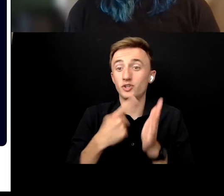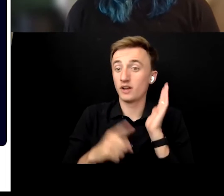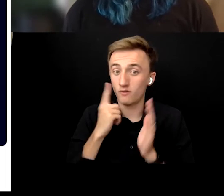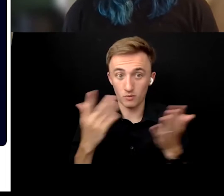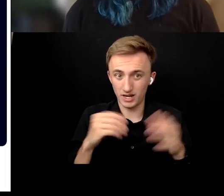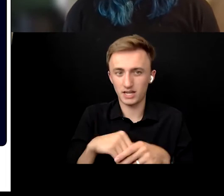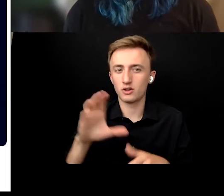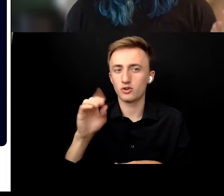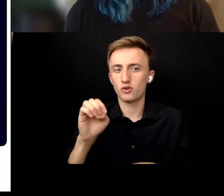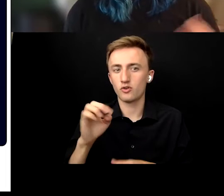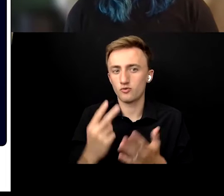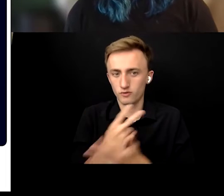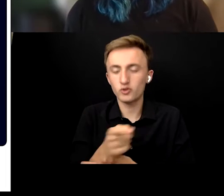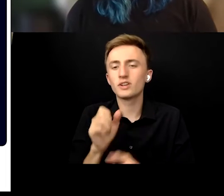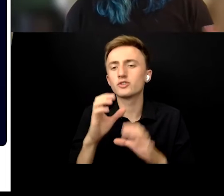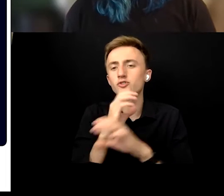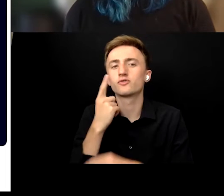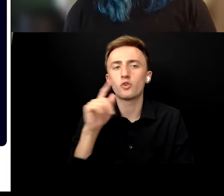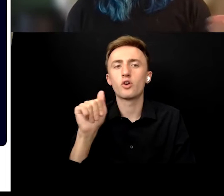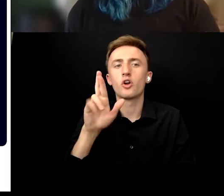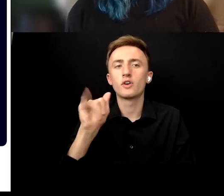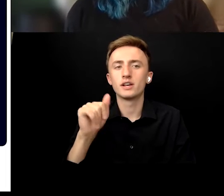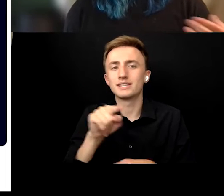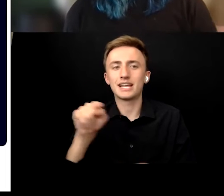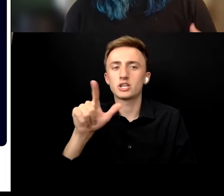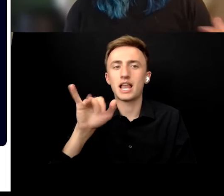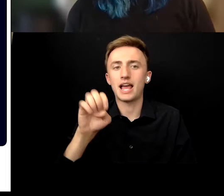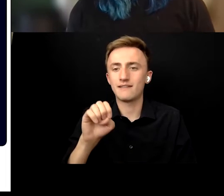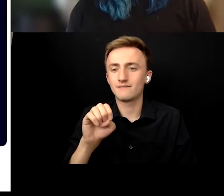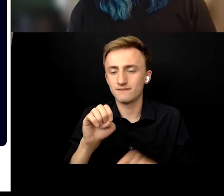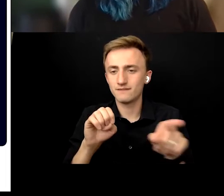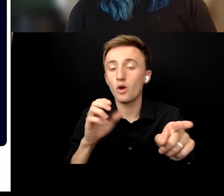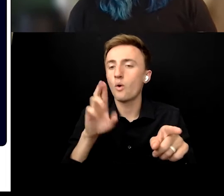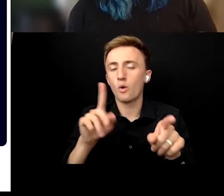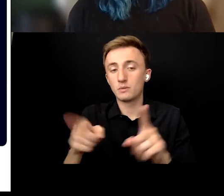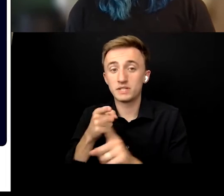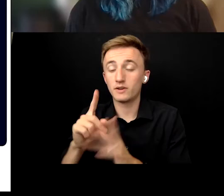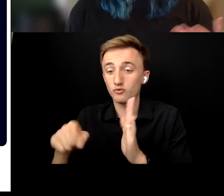you can search for the aria-live property. You can search for the specific roles of status element,